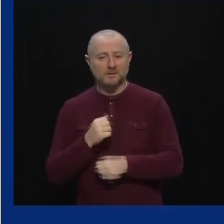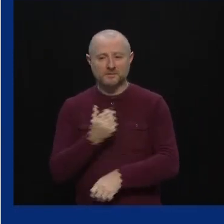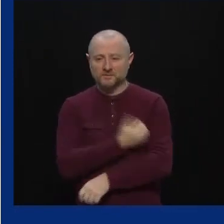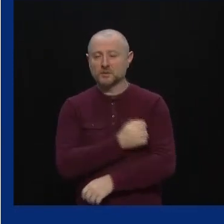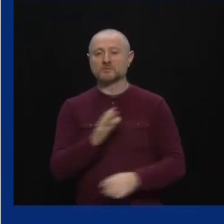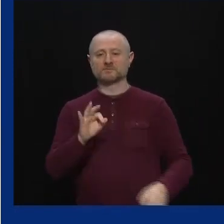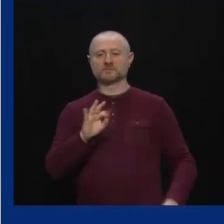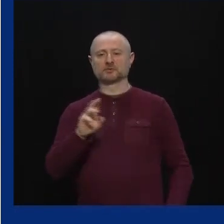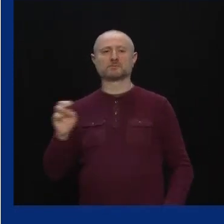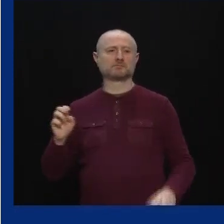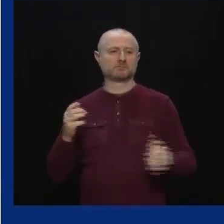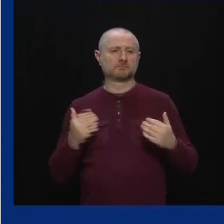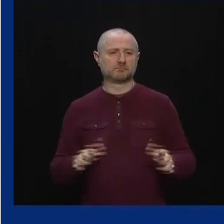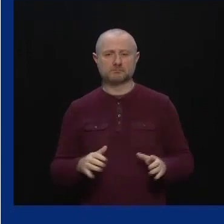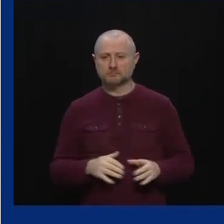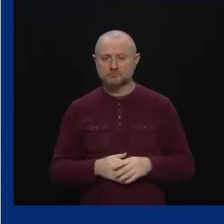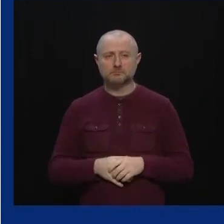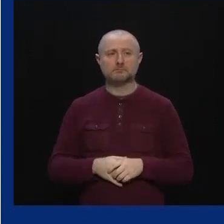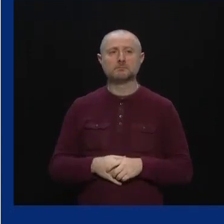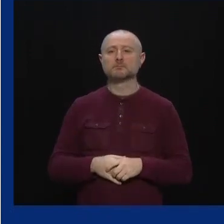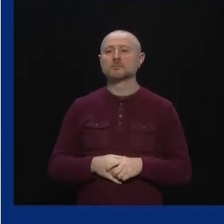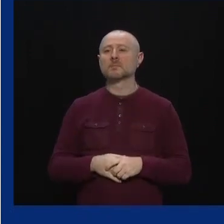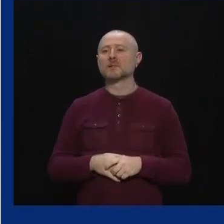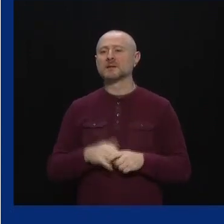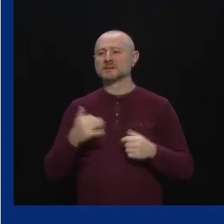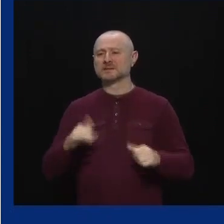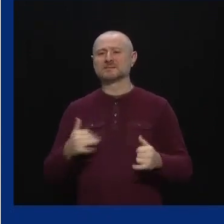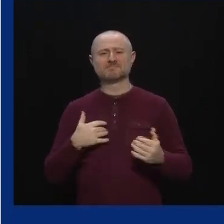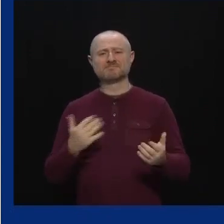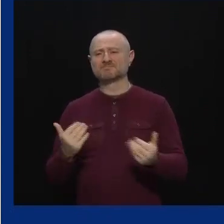IT DOESN'T MATTER WHAT YOUR HEALTH CARE INSURANCE COVERAGE